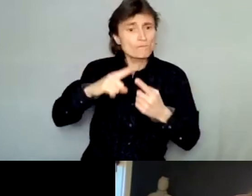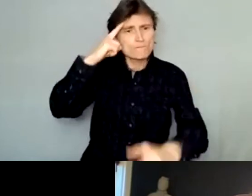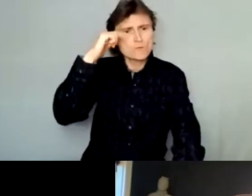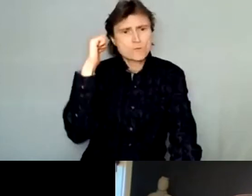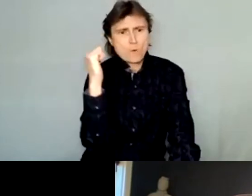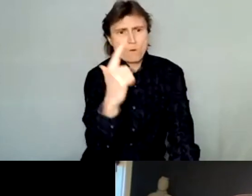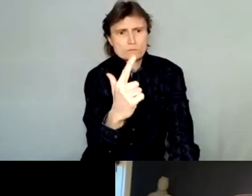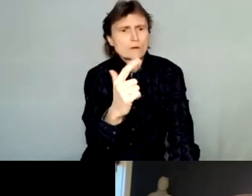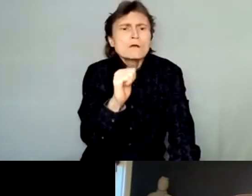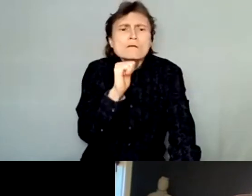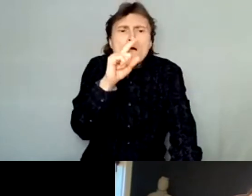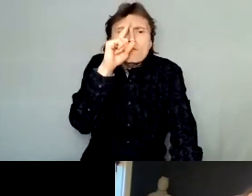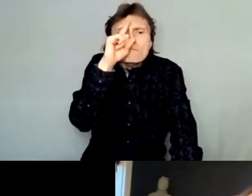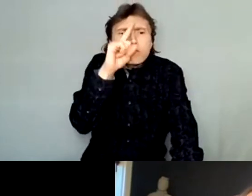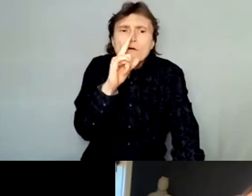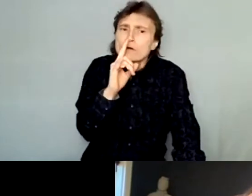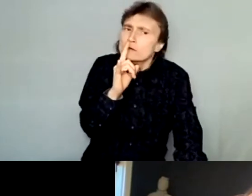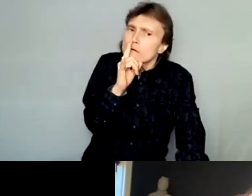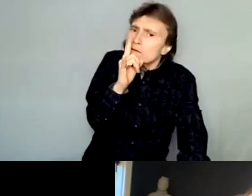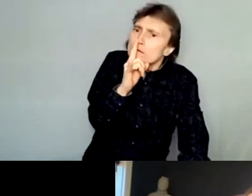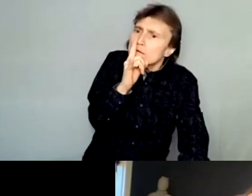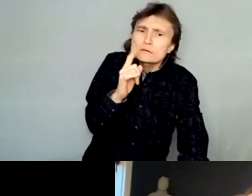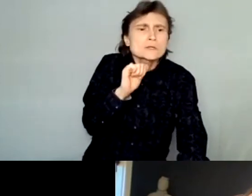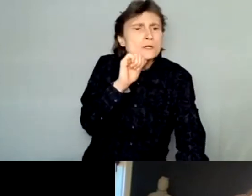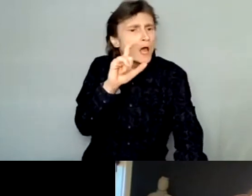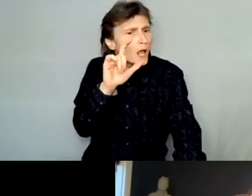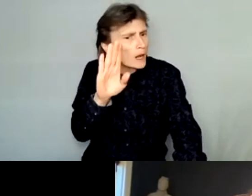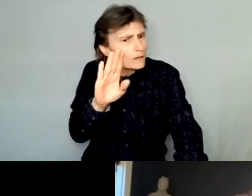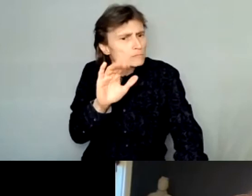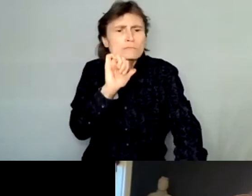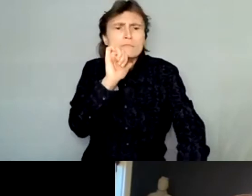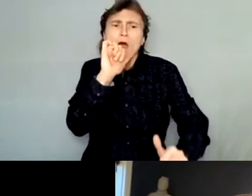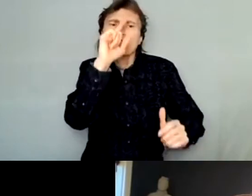And so when we take into account all Calgarians in our community, how is it that the arts